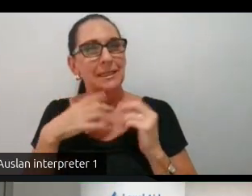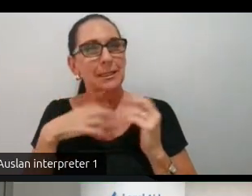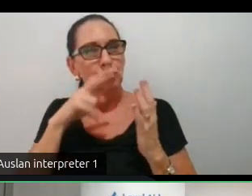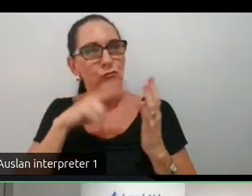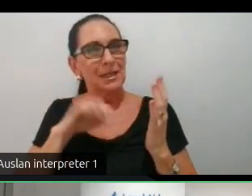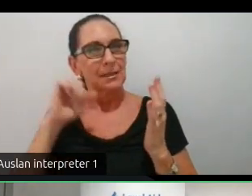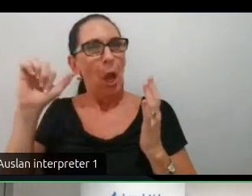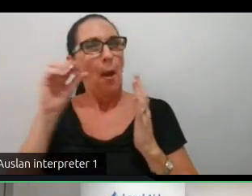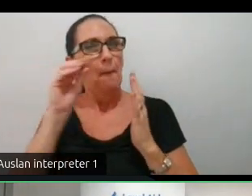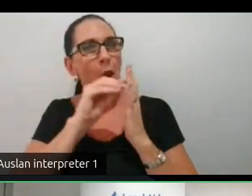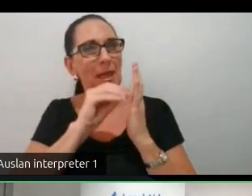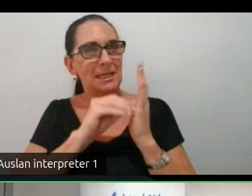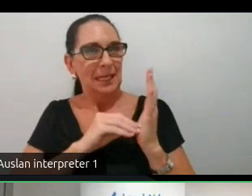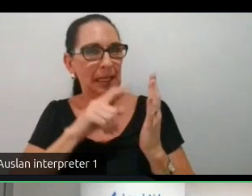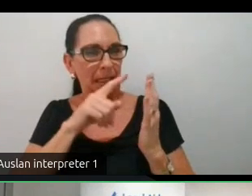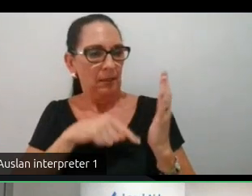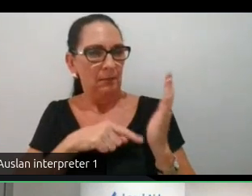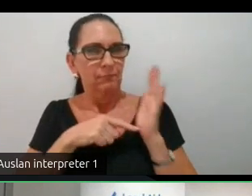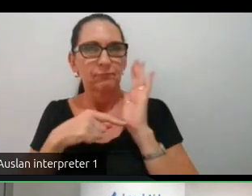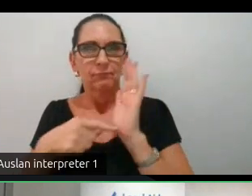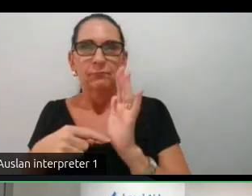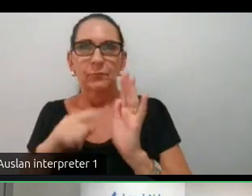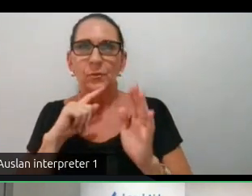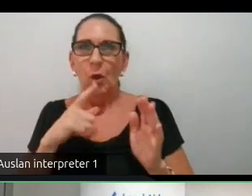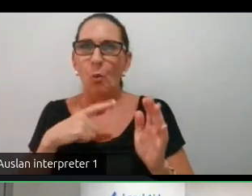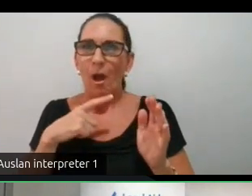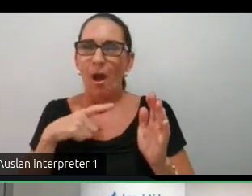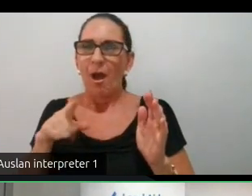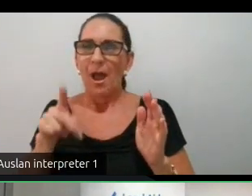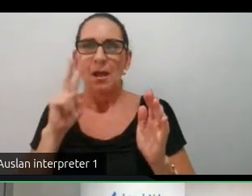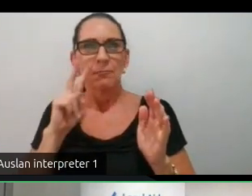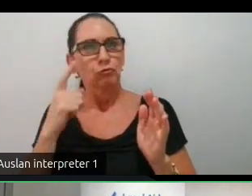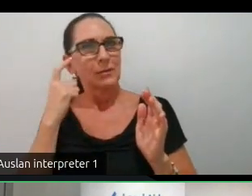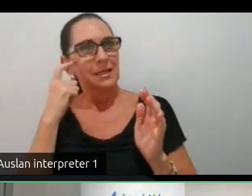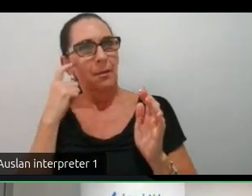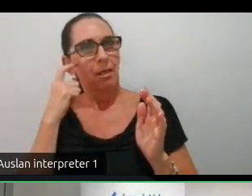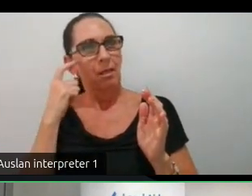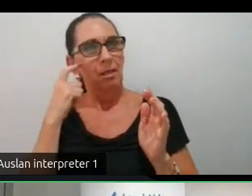look at the what the policy terms are and make the argument about here's why it's reasonable in